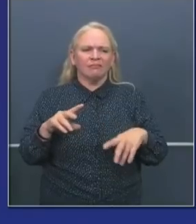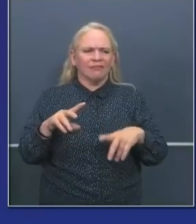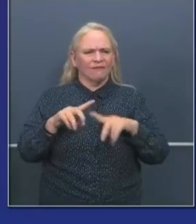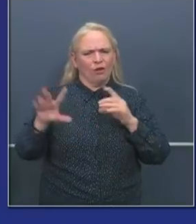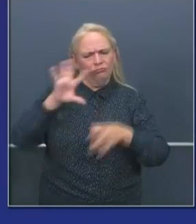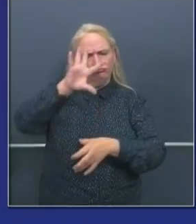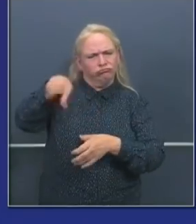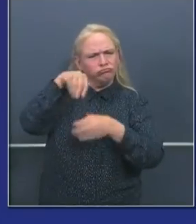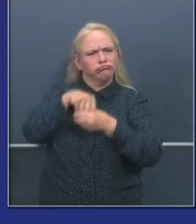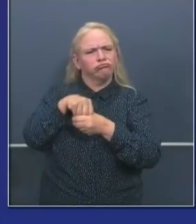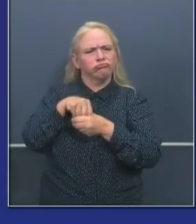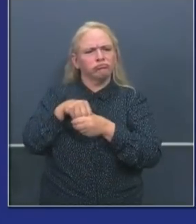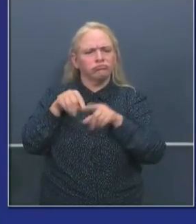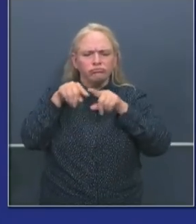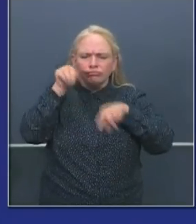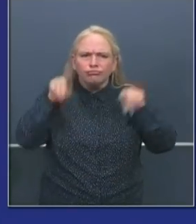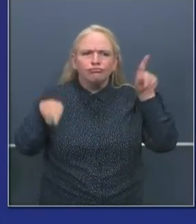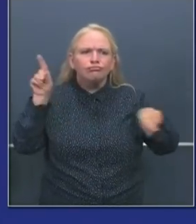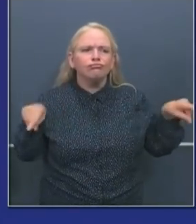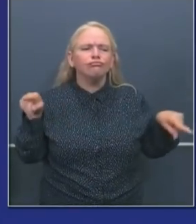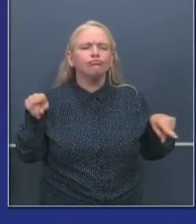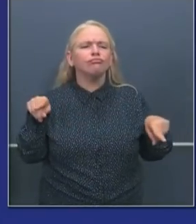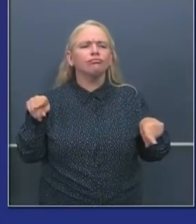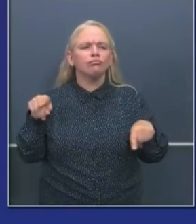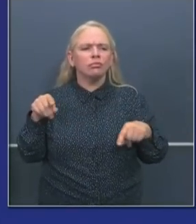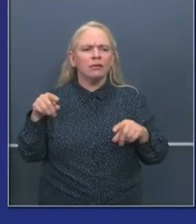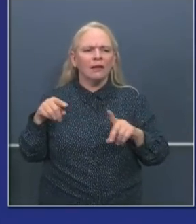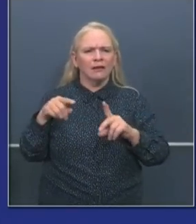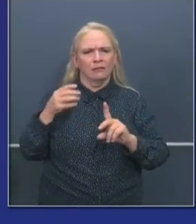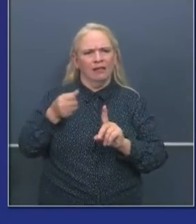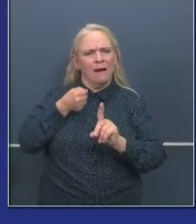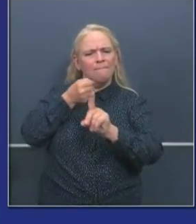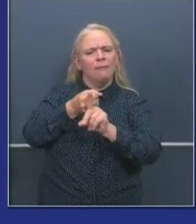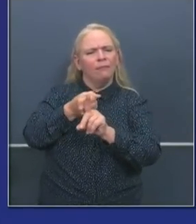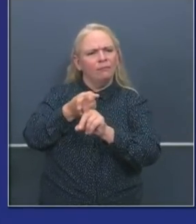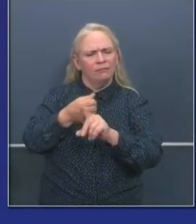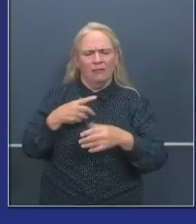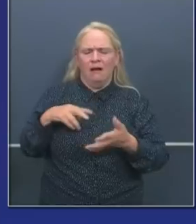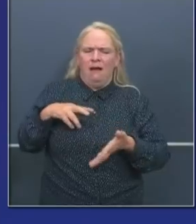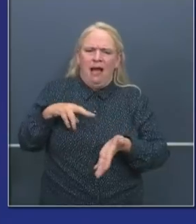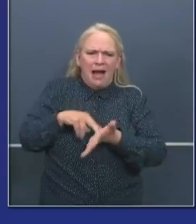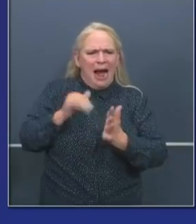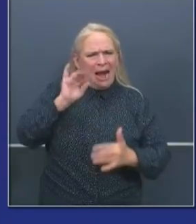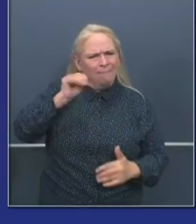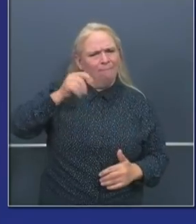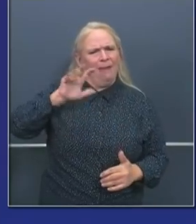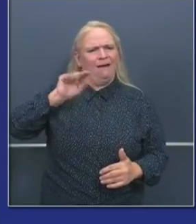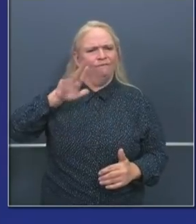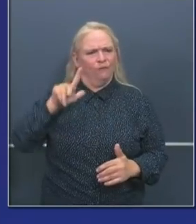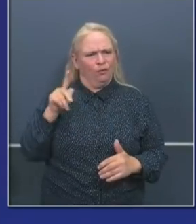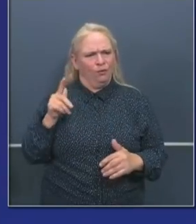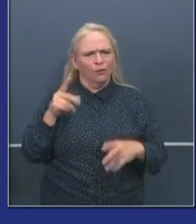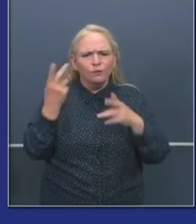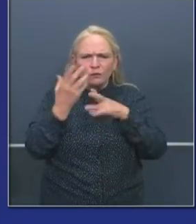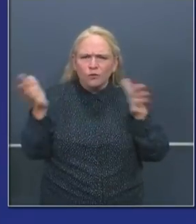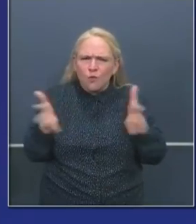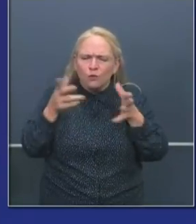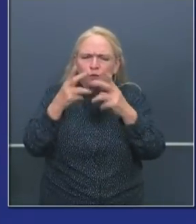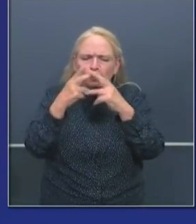AWARENESS CAMPAIGN AND TODAY IT'S LAUNCHING FORMALLY TODAY THAT'S MUCH MORE COMPREHENSIVE, MUCH MORE DYNAMIC AND WE HOPE